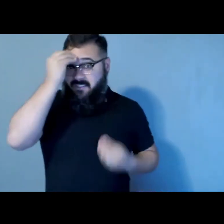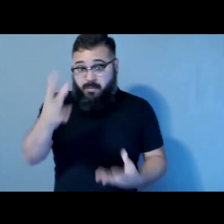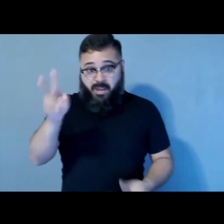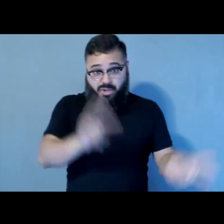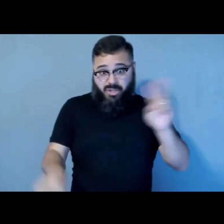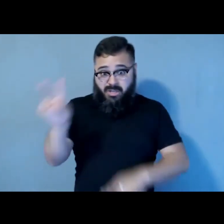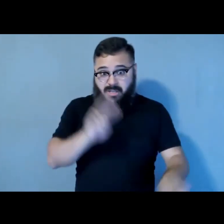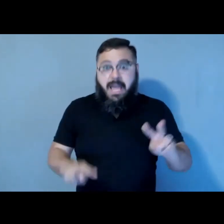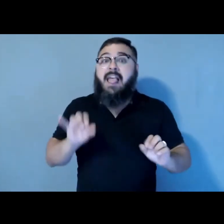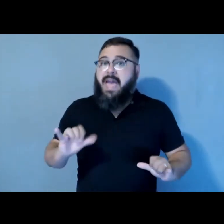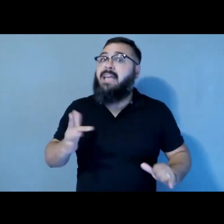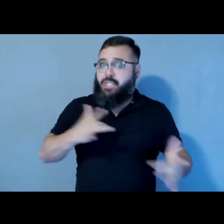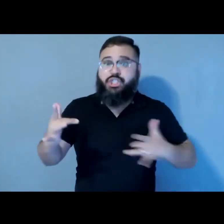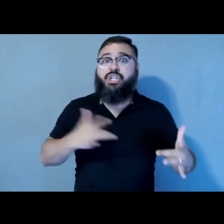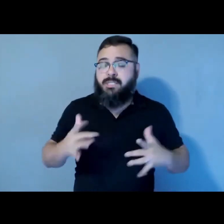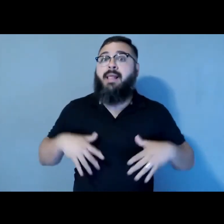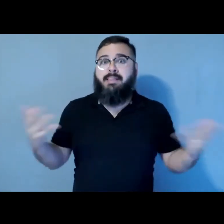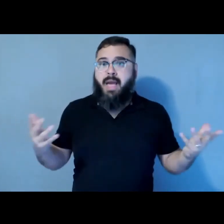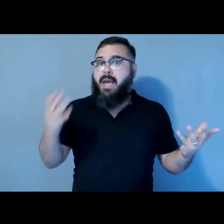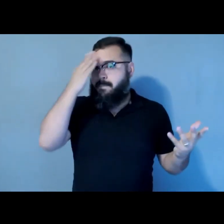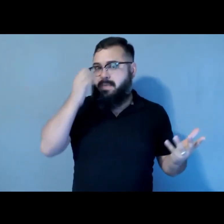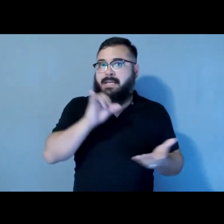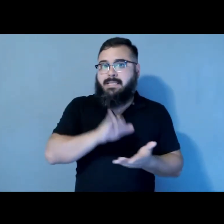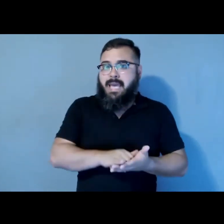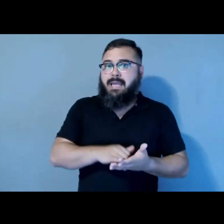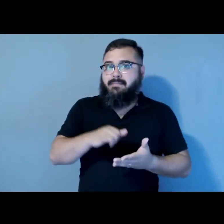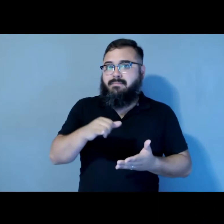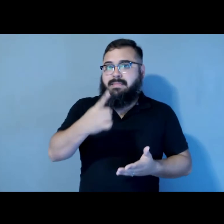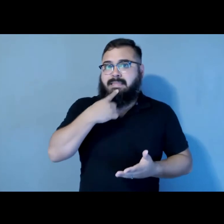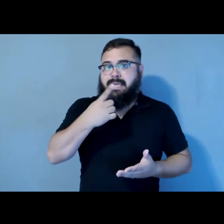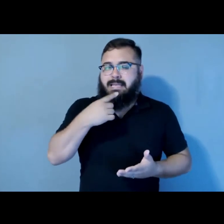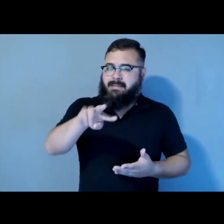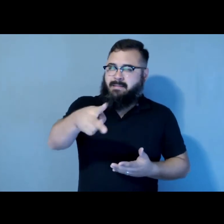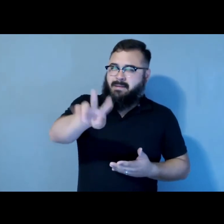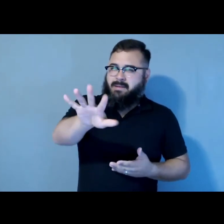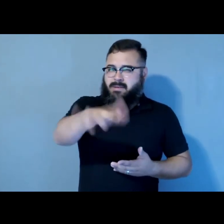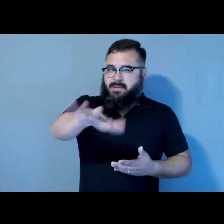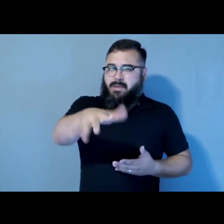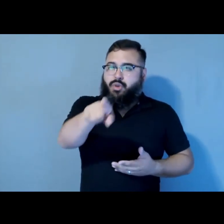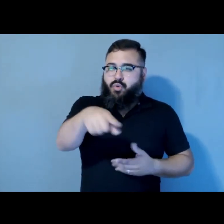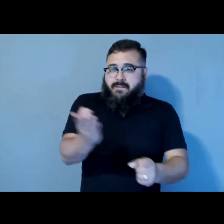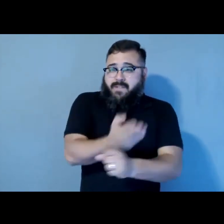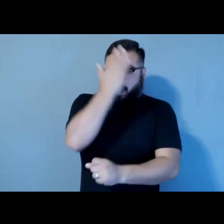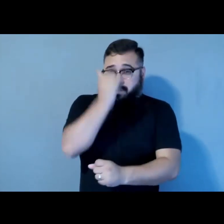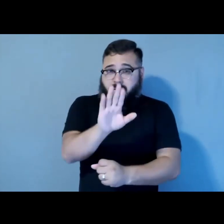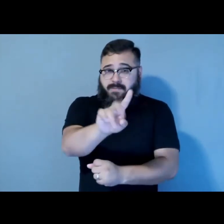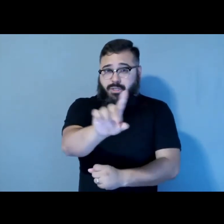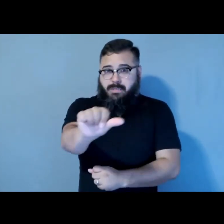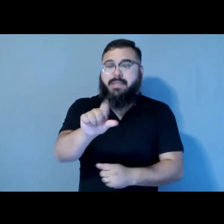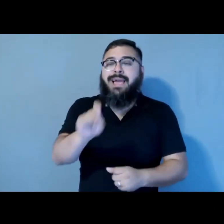that concerns me a lot because that seems to be suggesting that you got fired because of the disability. I would need to know more about